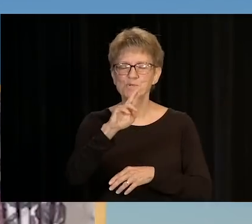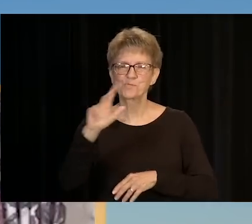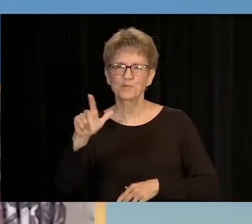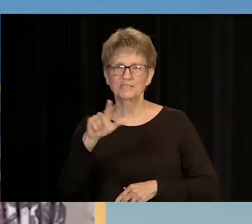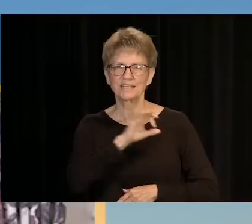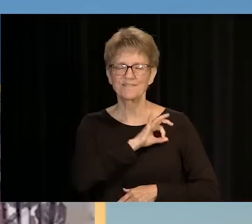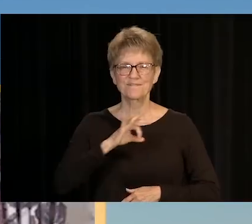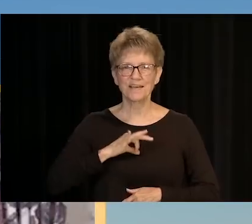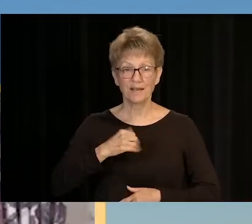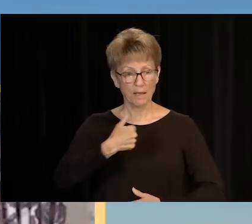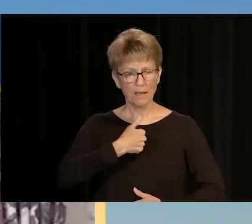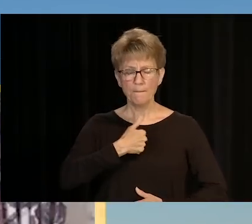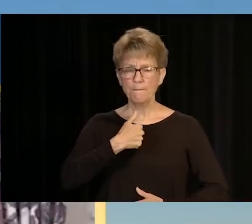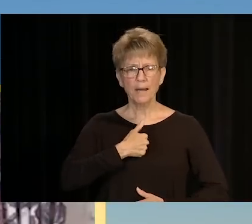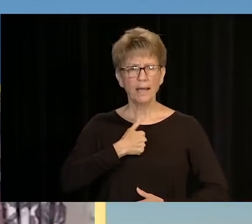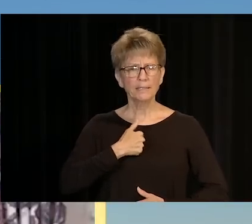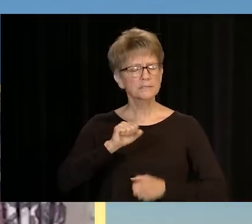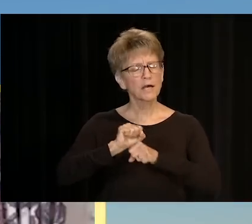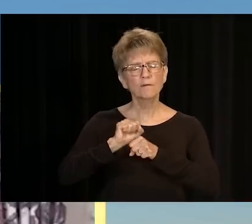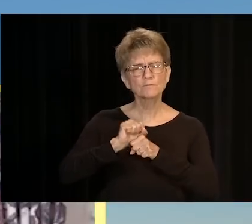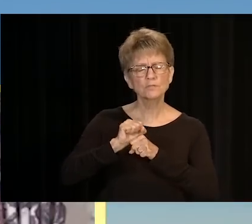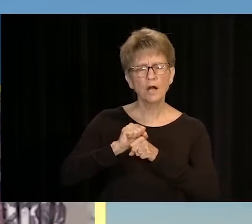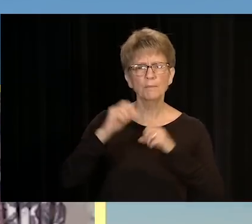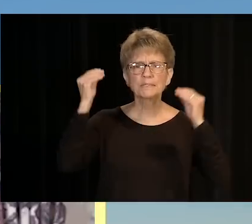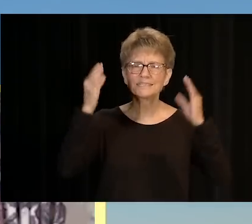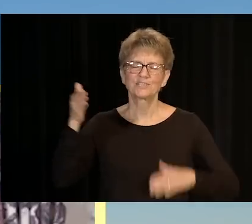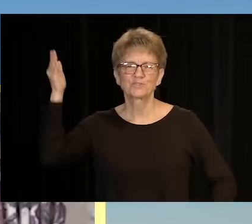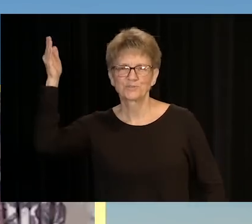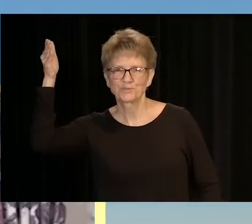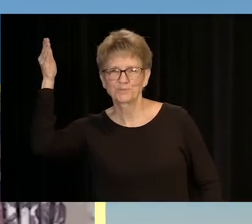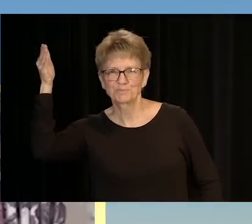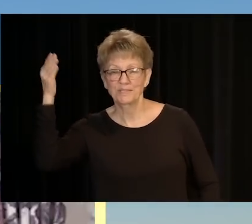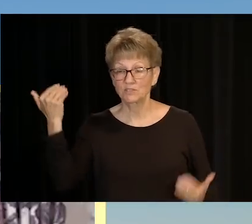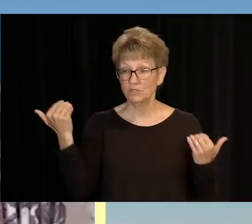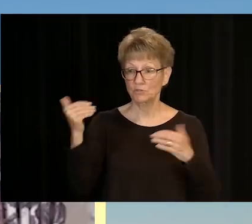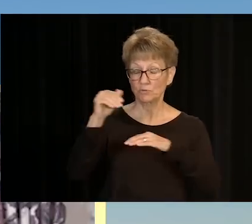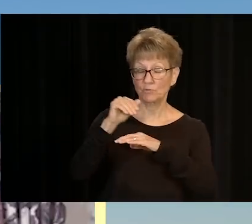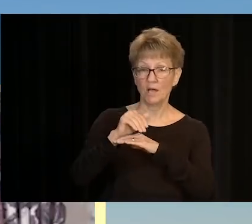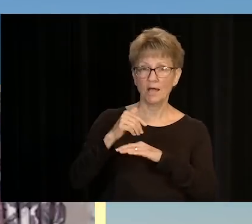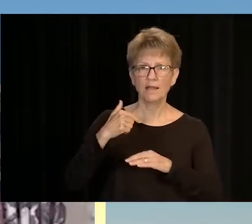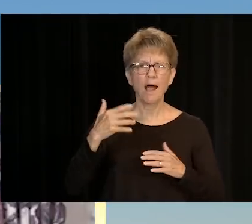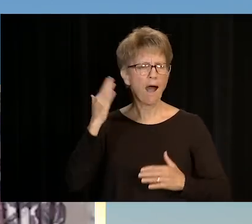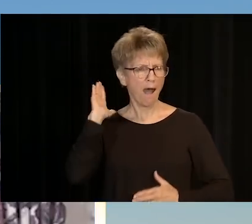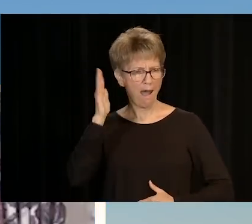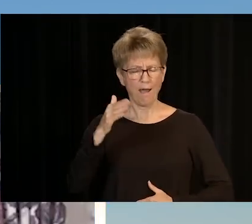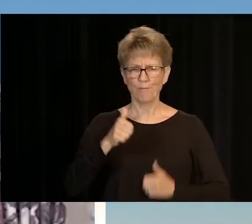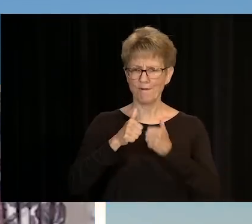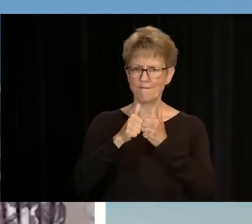I'M A SPEECH COMMUNICATION FACULTY MEMBER, AND TONIGHT I'M GOING TO FOLLOW ONE OF MY RULES